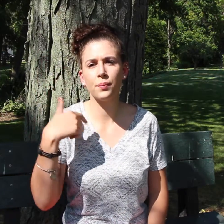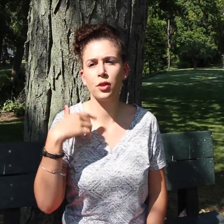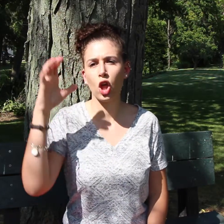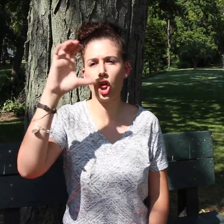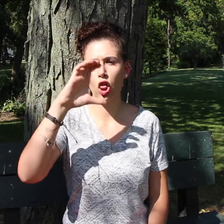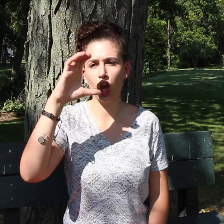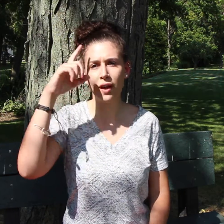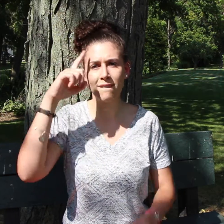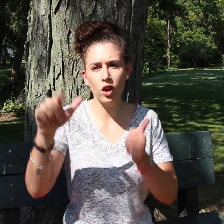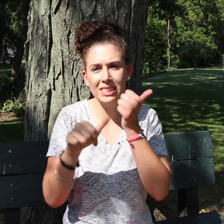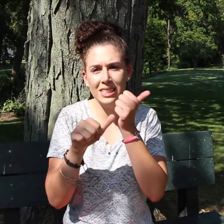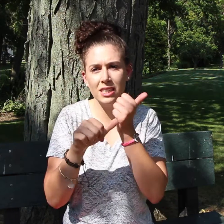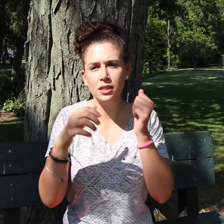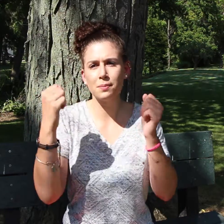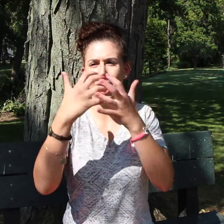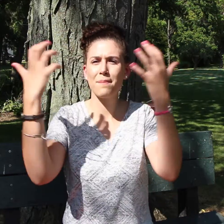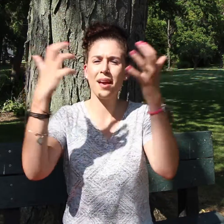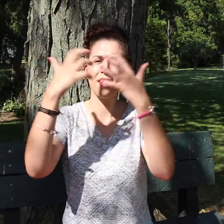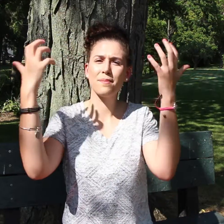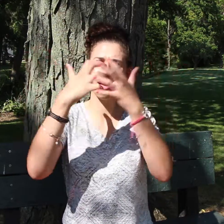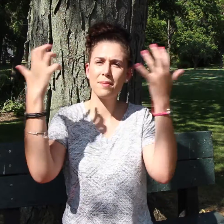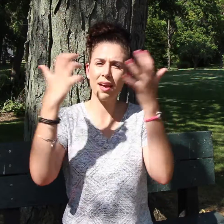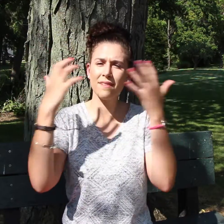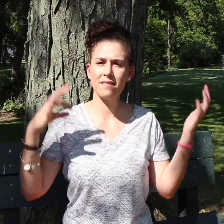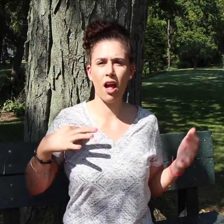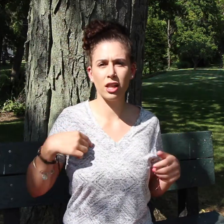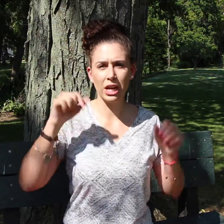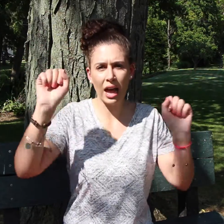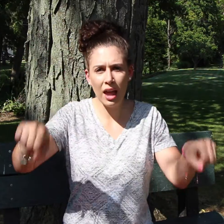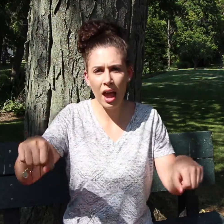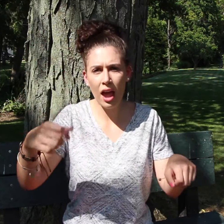I’m looking for an assistant and volunteers as many as I can.